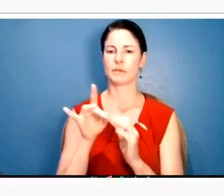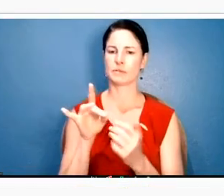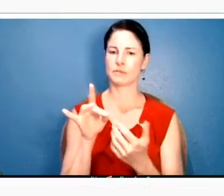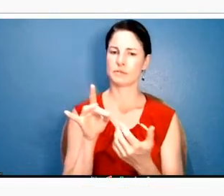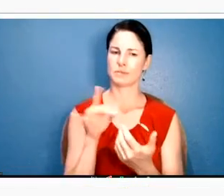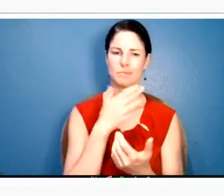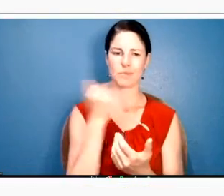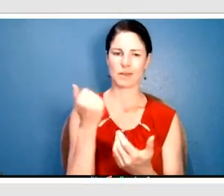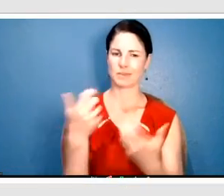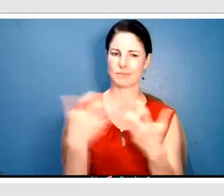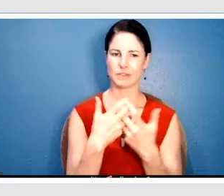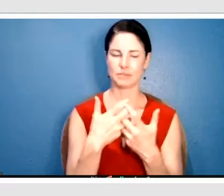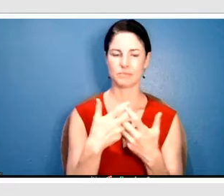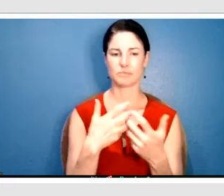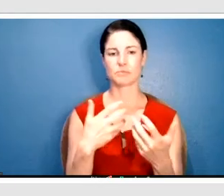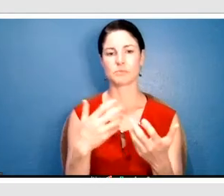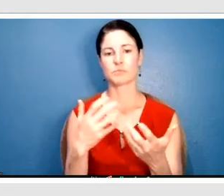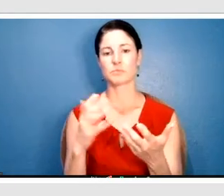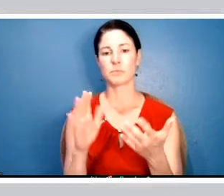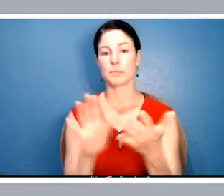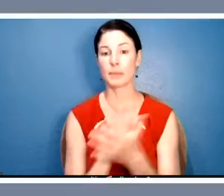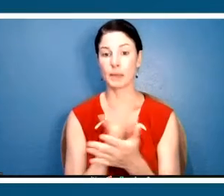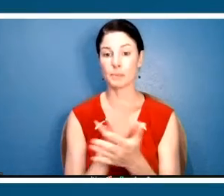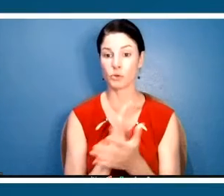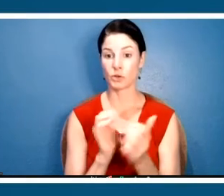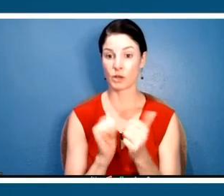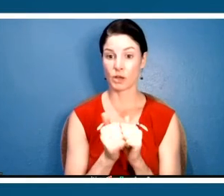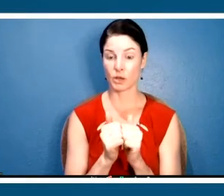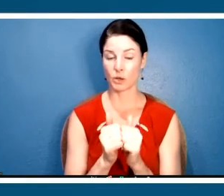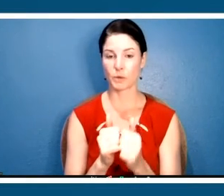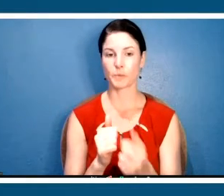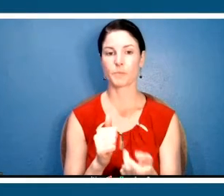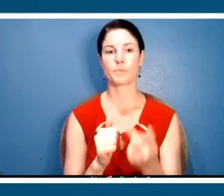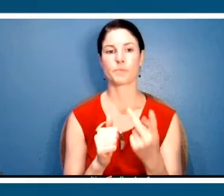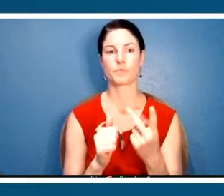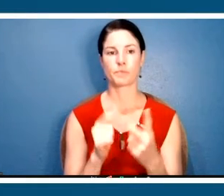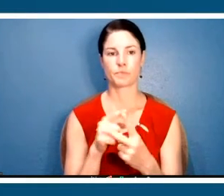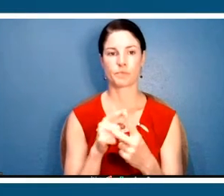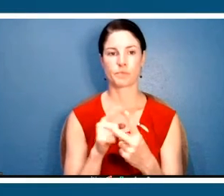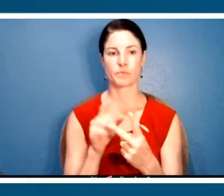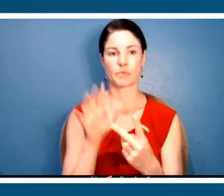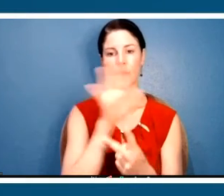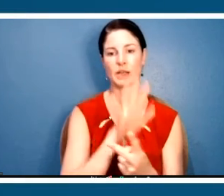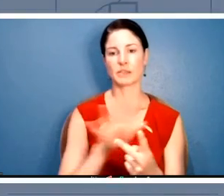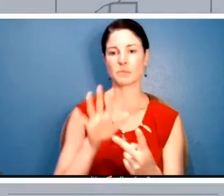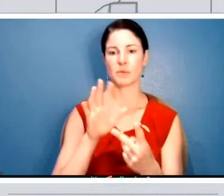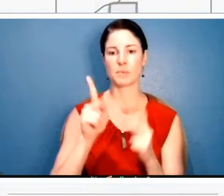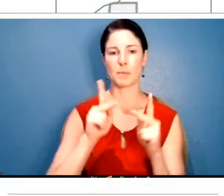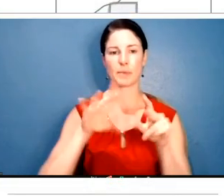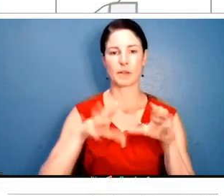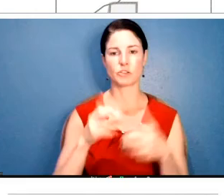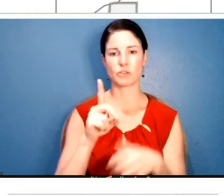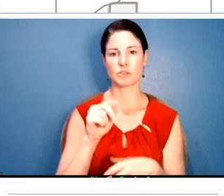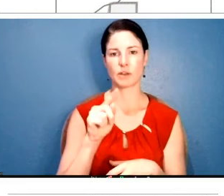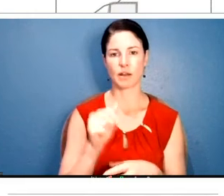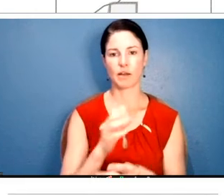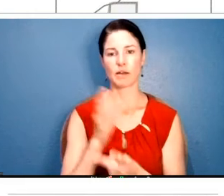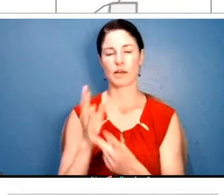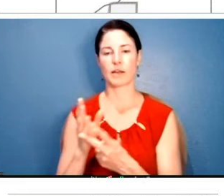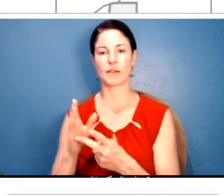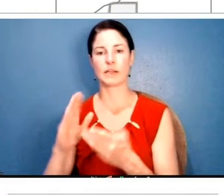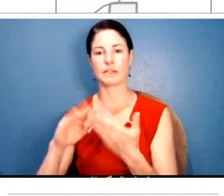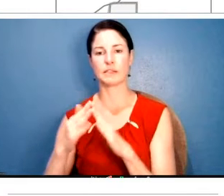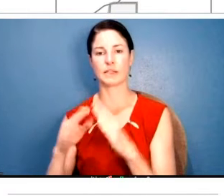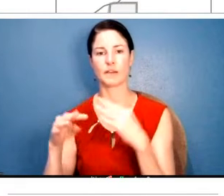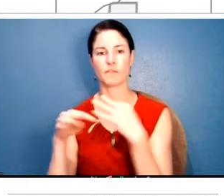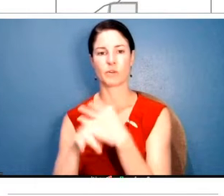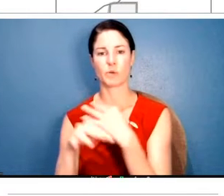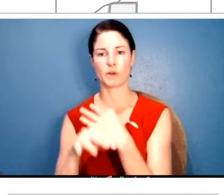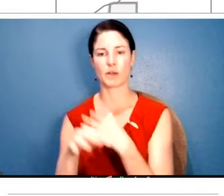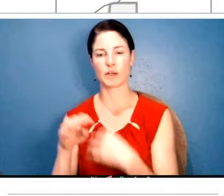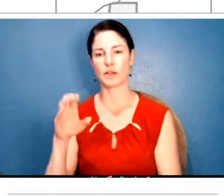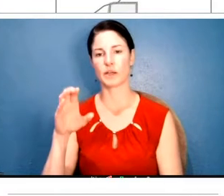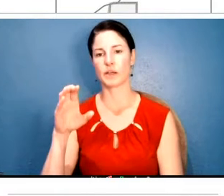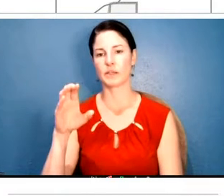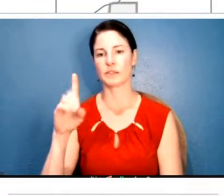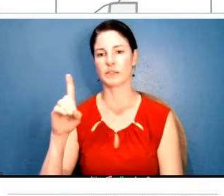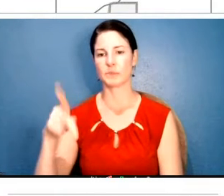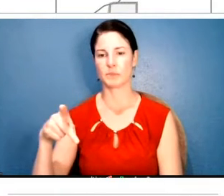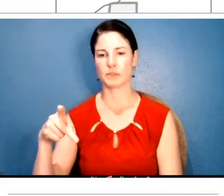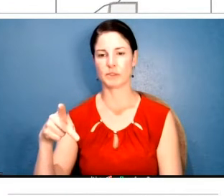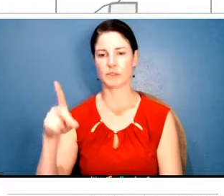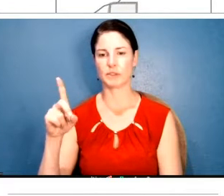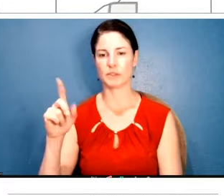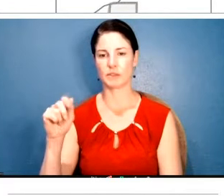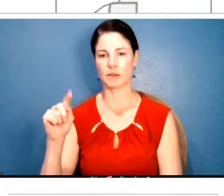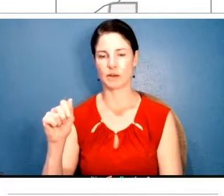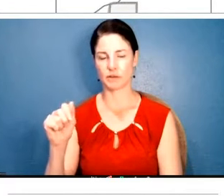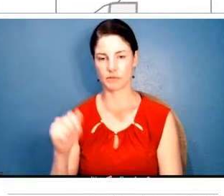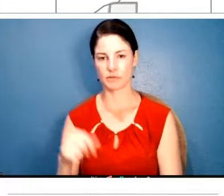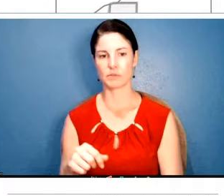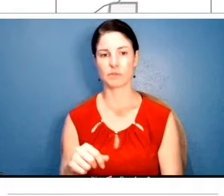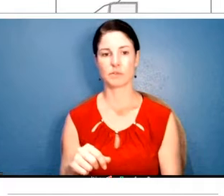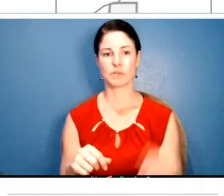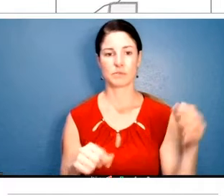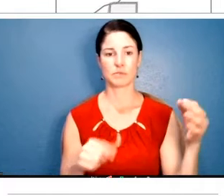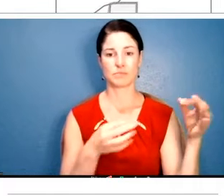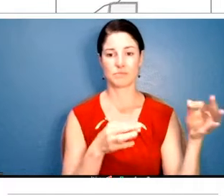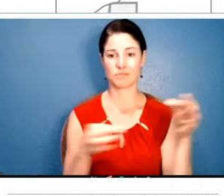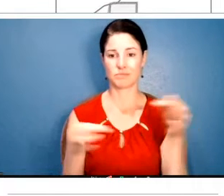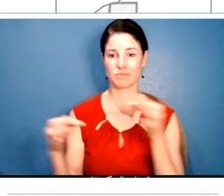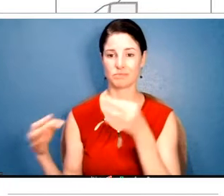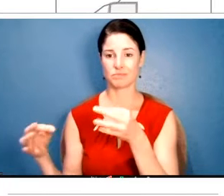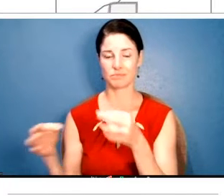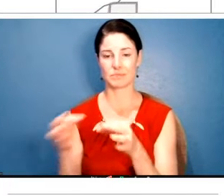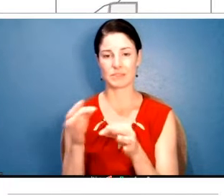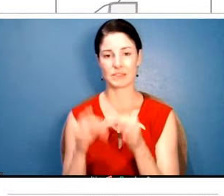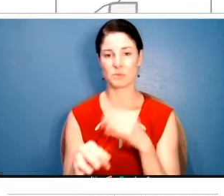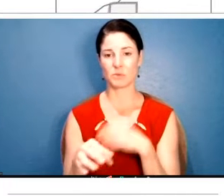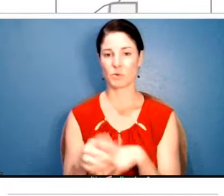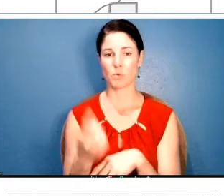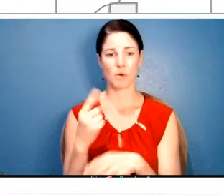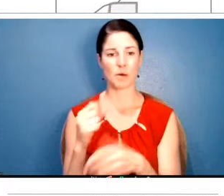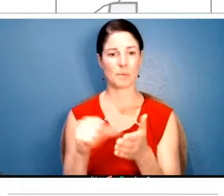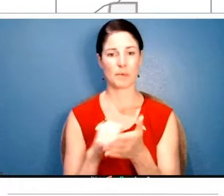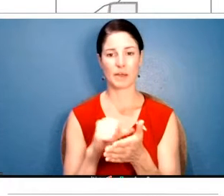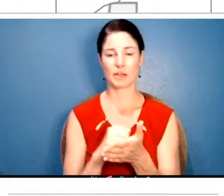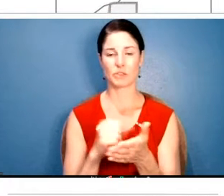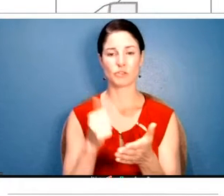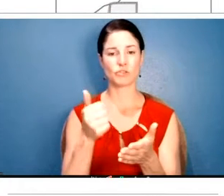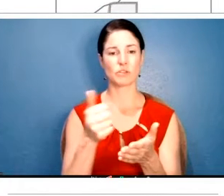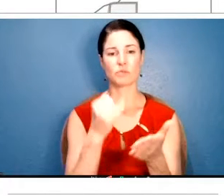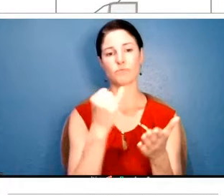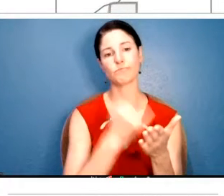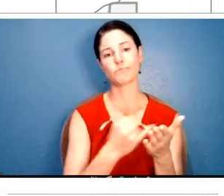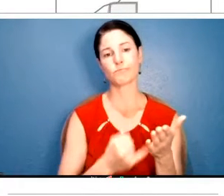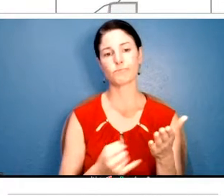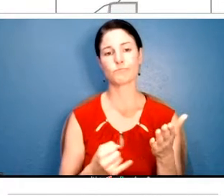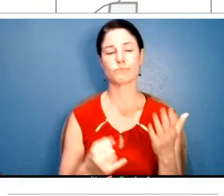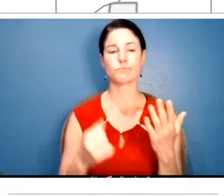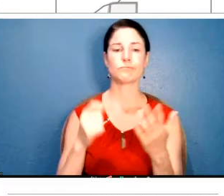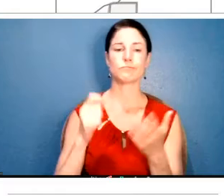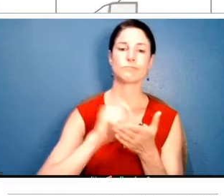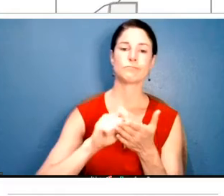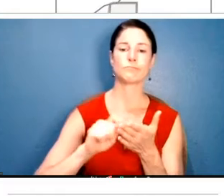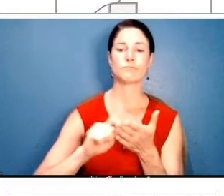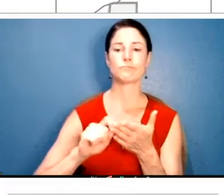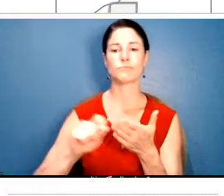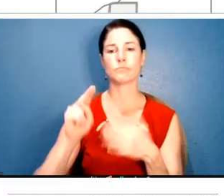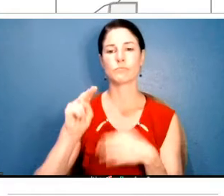SacGov: Simple paper maps are available in two formats estimated population data and city freeways and census designated places data, the simple one page printable maps can be drawn on, and notated then submitted to the county for consideration.